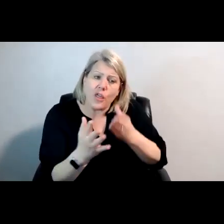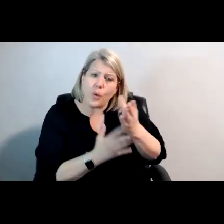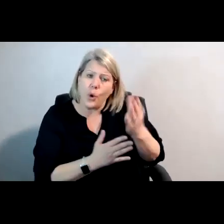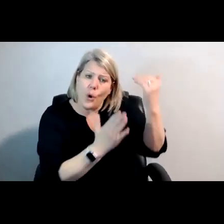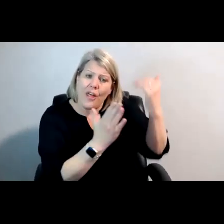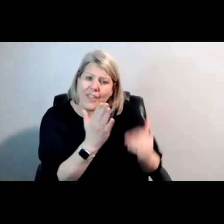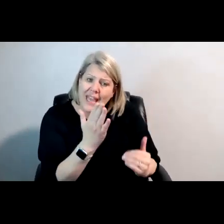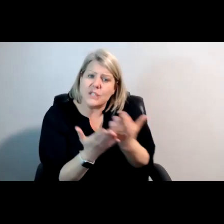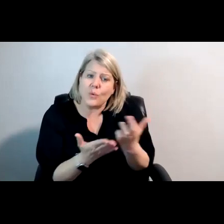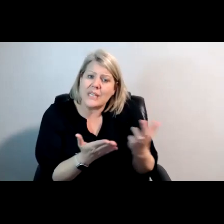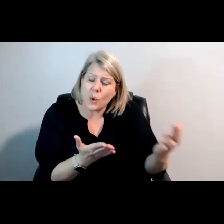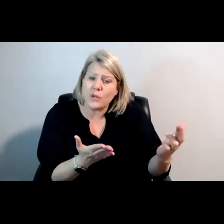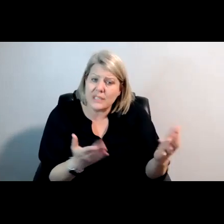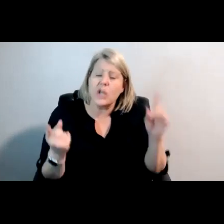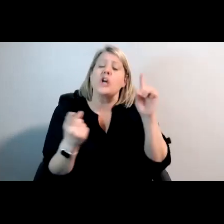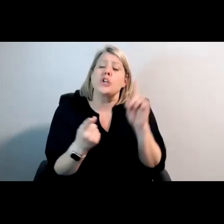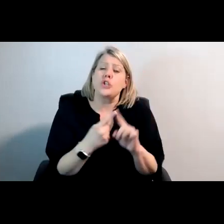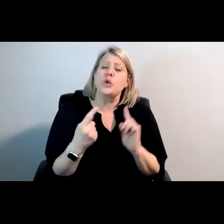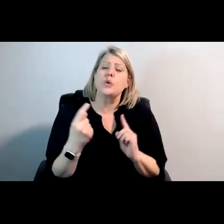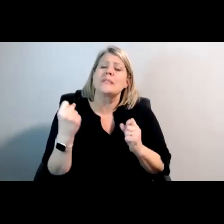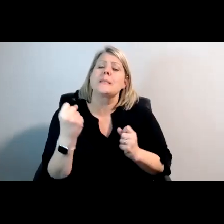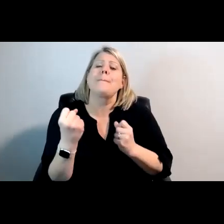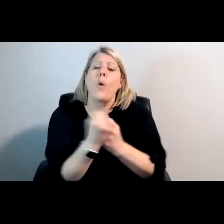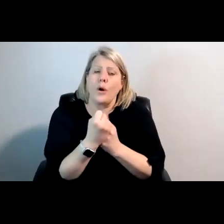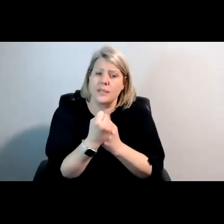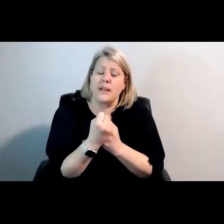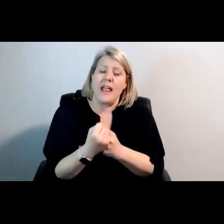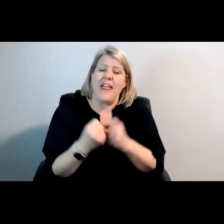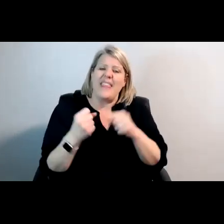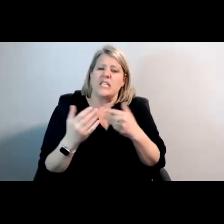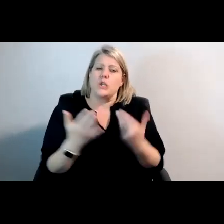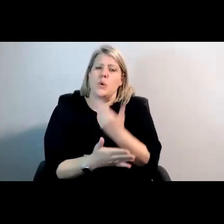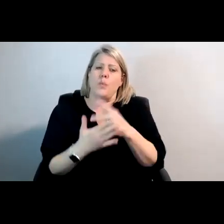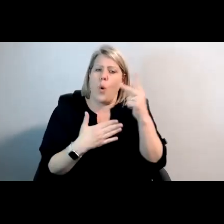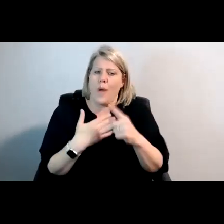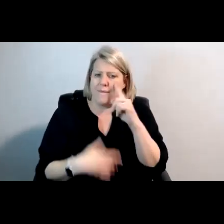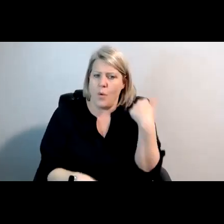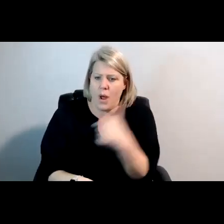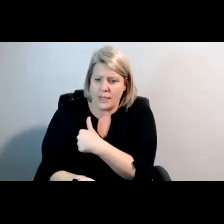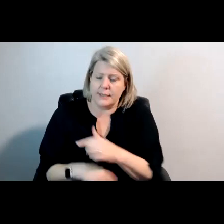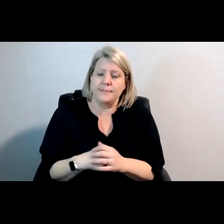to legitimize supported decision-making to the naysayers. Next slide. [Tina] Morgan, this is Tina.